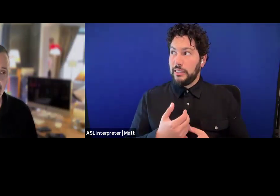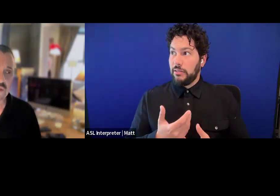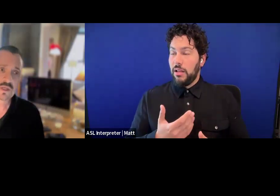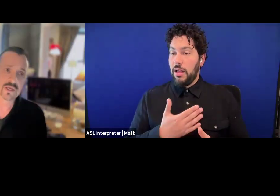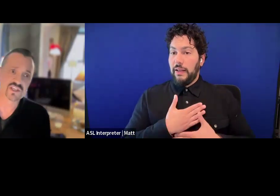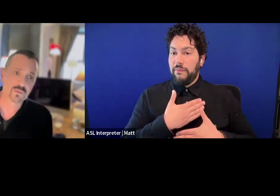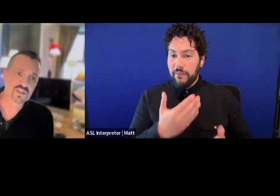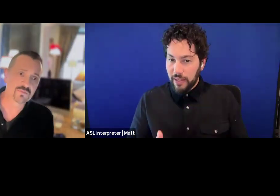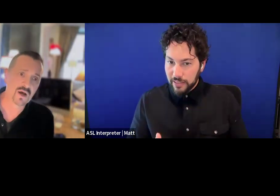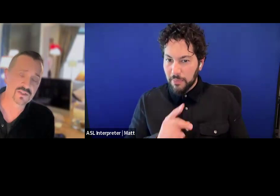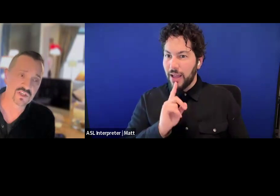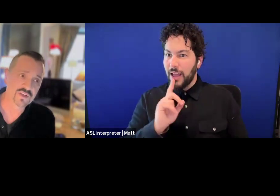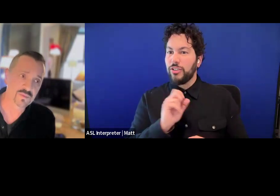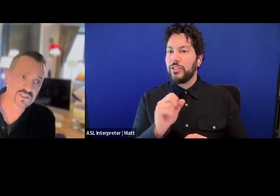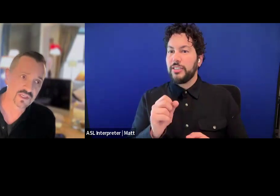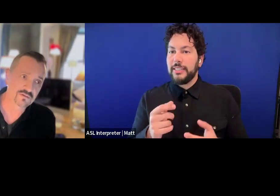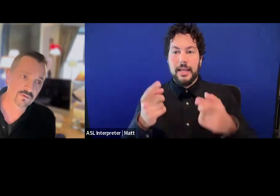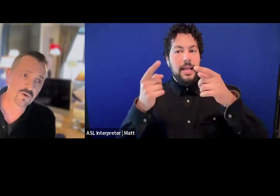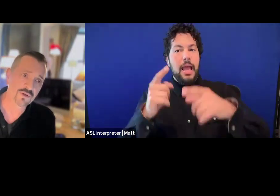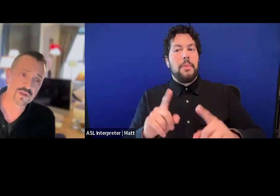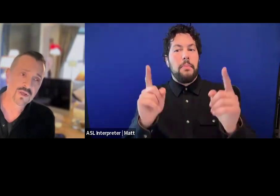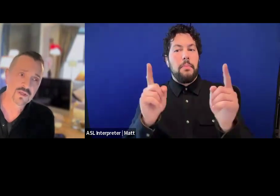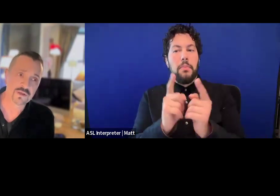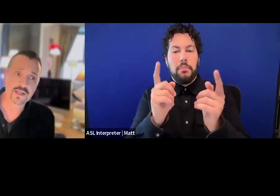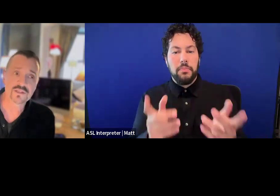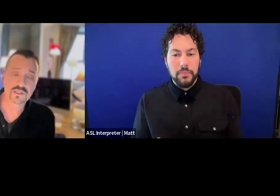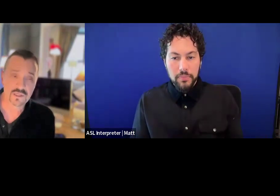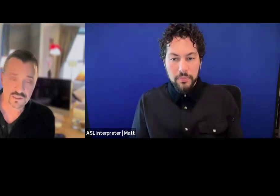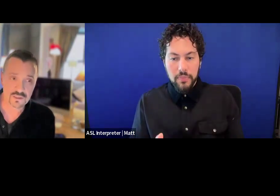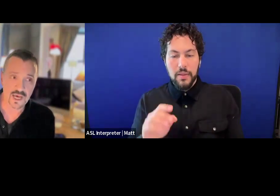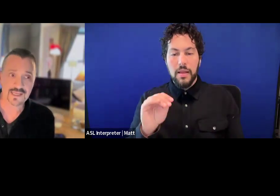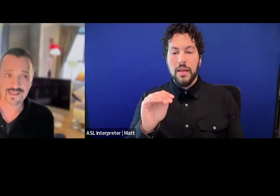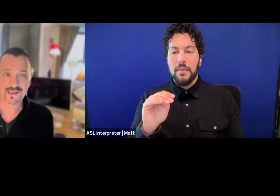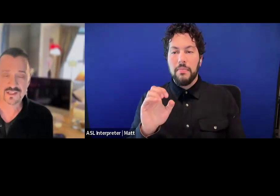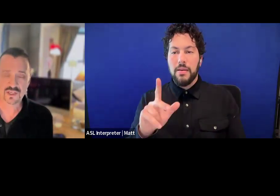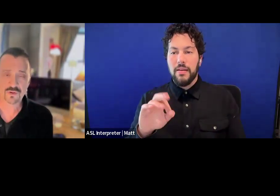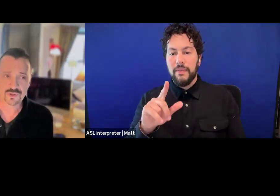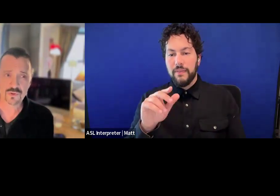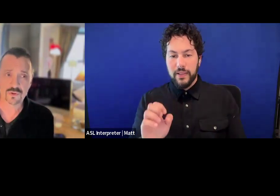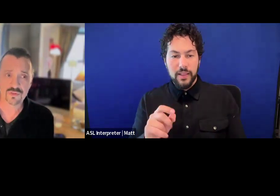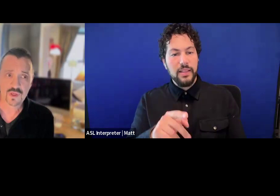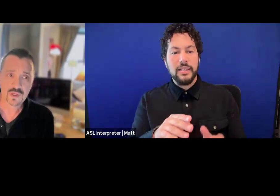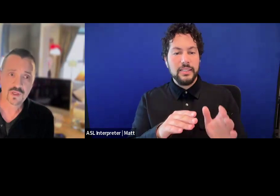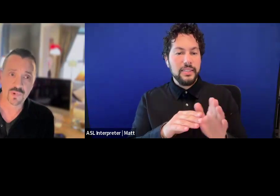is in epistemology of intimacy, grounded Not in interior truth.